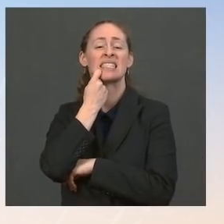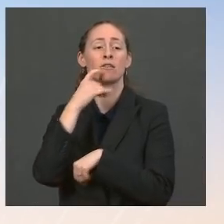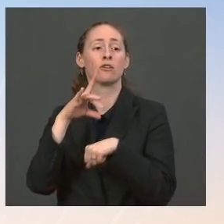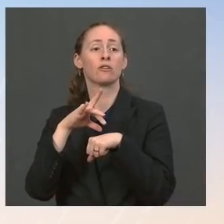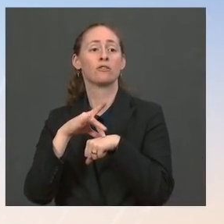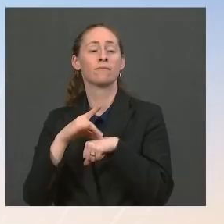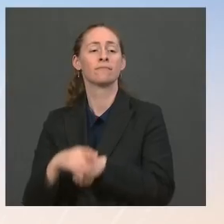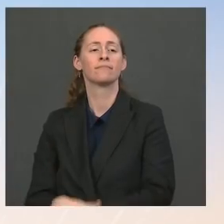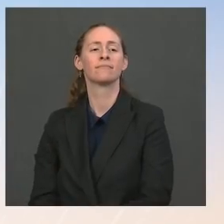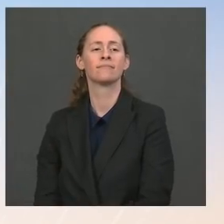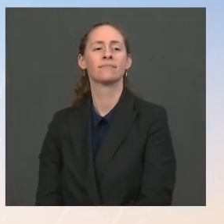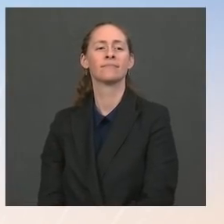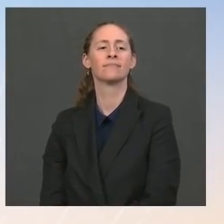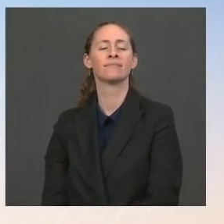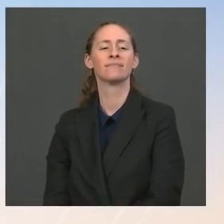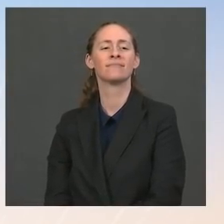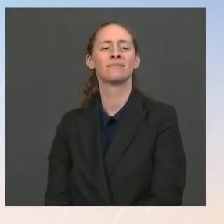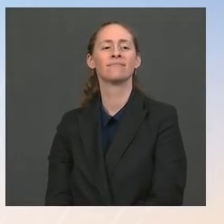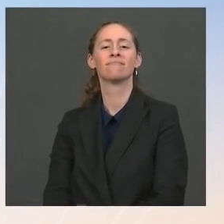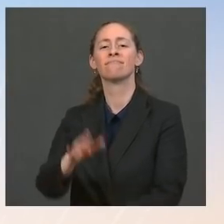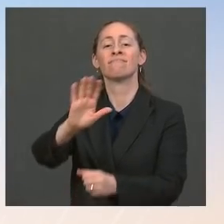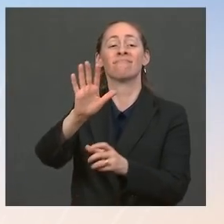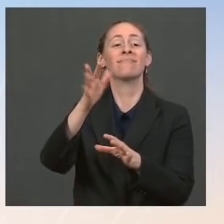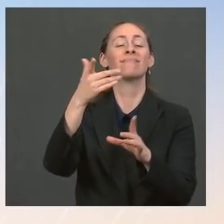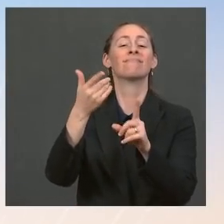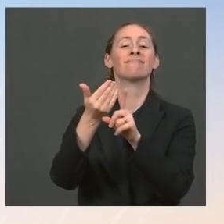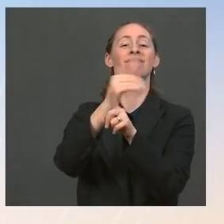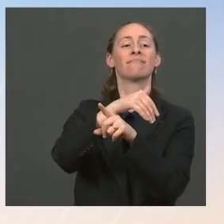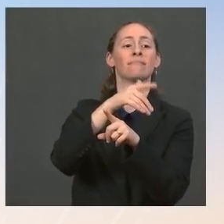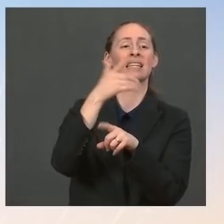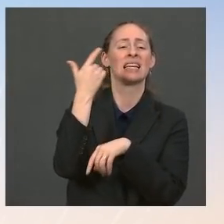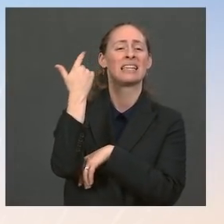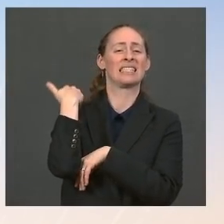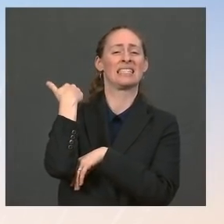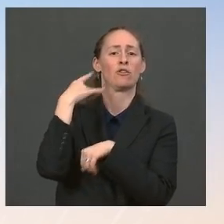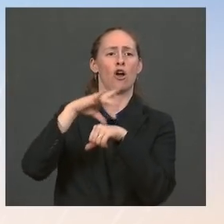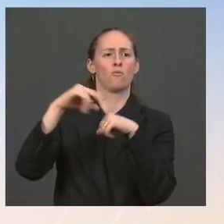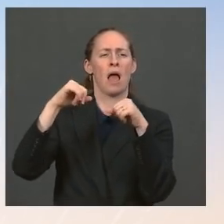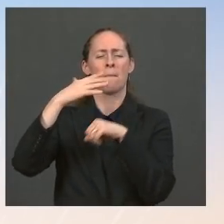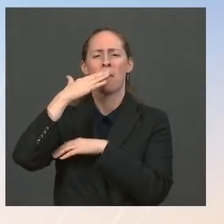This one, as devastating and tragic as it is, was more geographically limited,